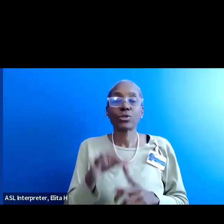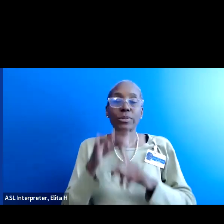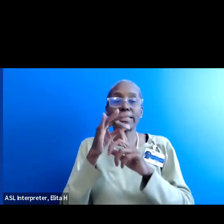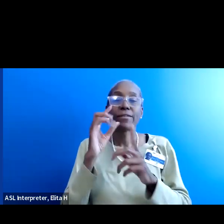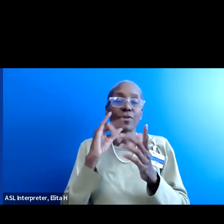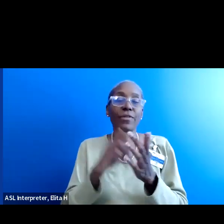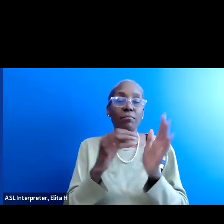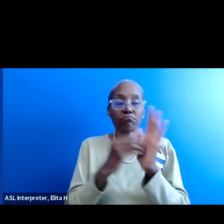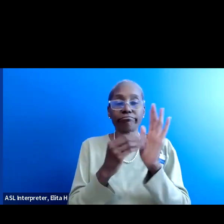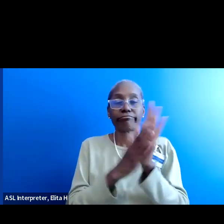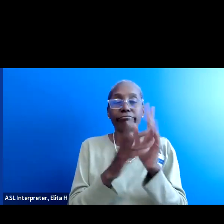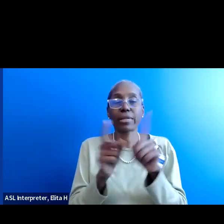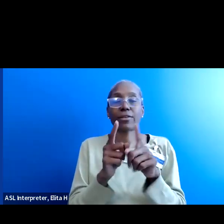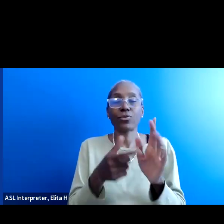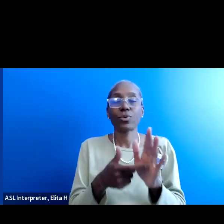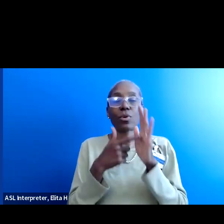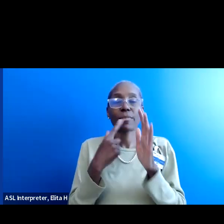requirement for a state program.